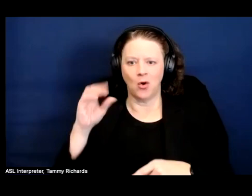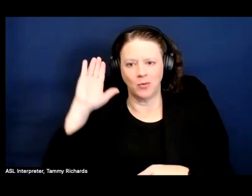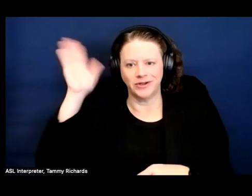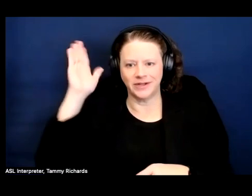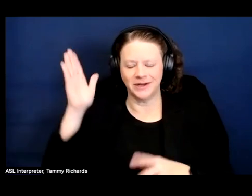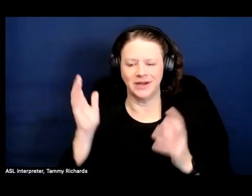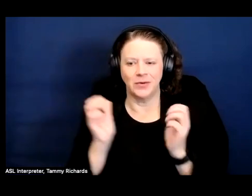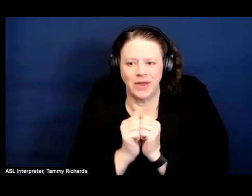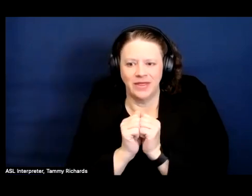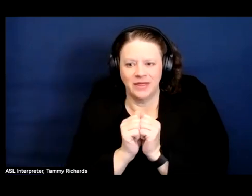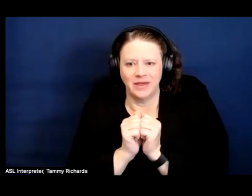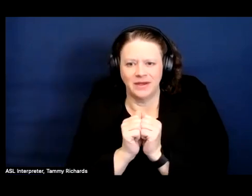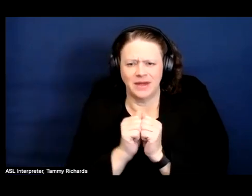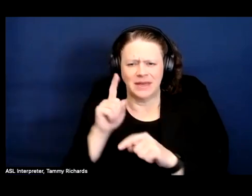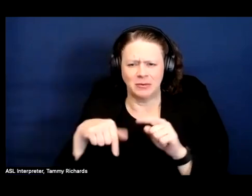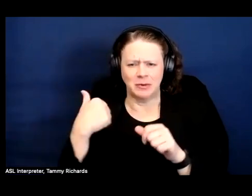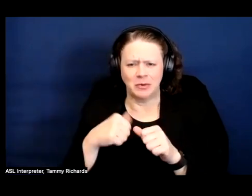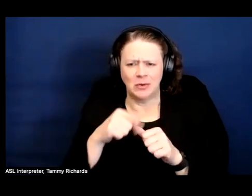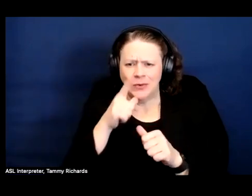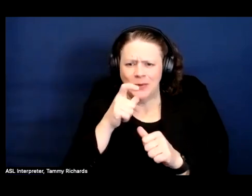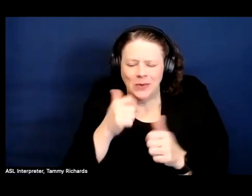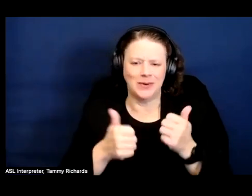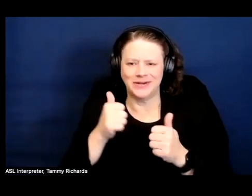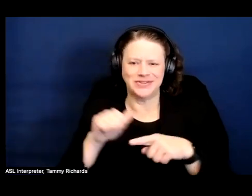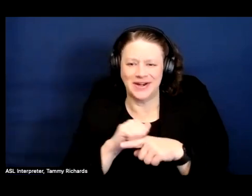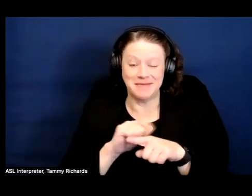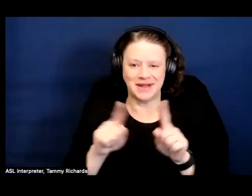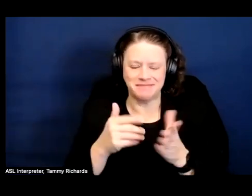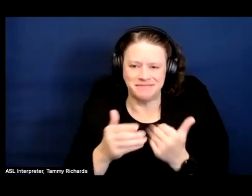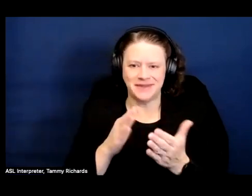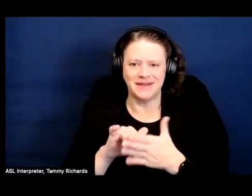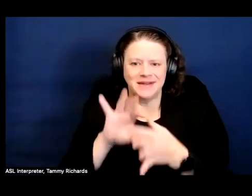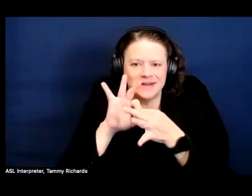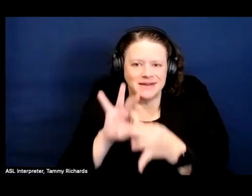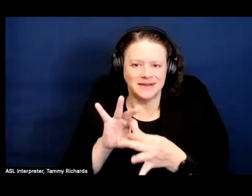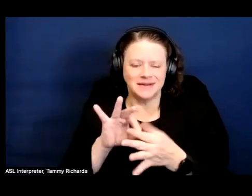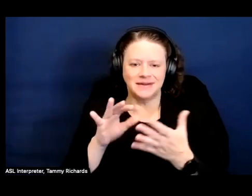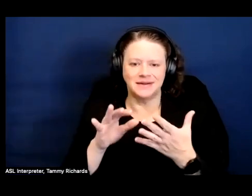And then because programs like Section 8 are for low-income households, if a person's making,